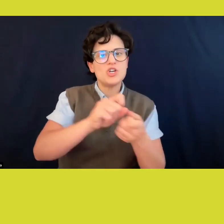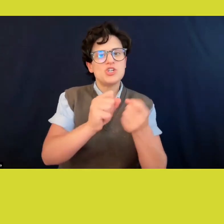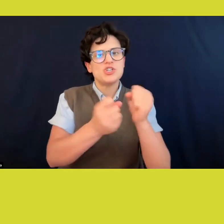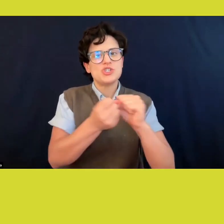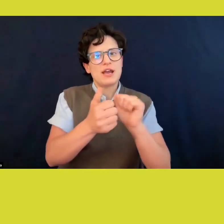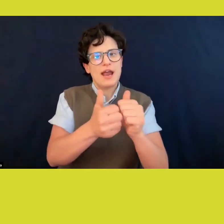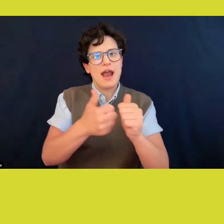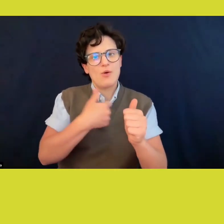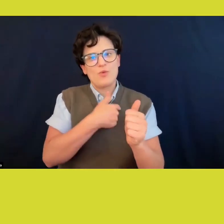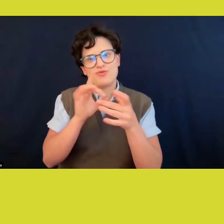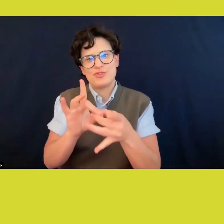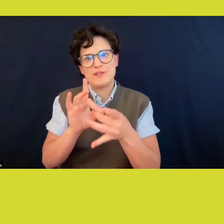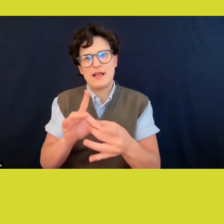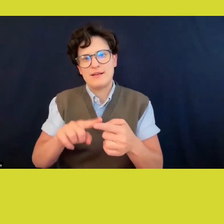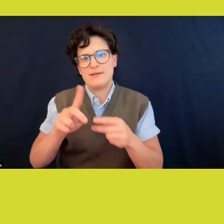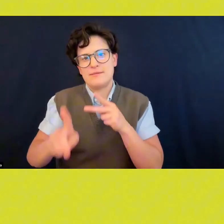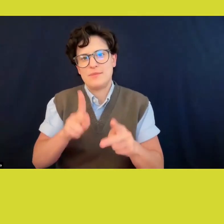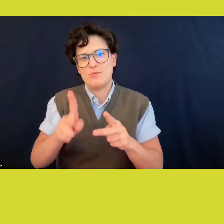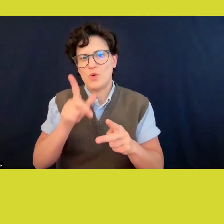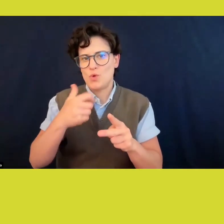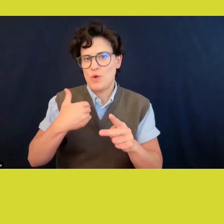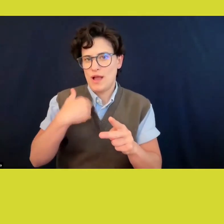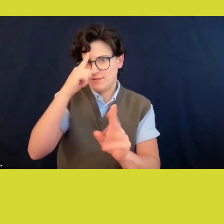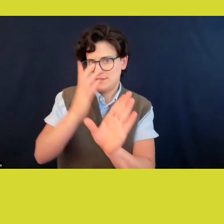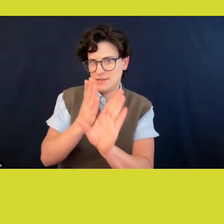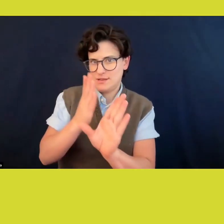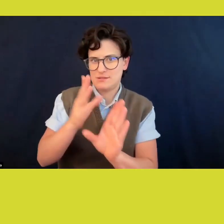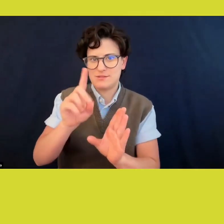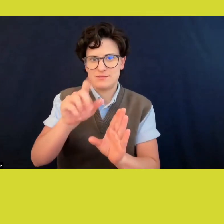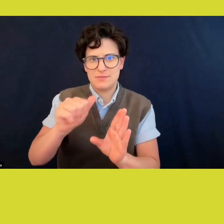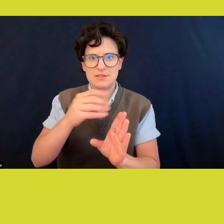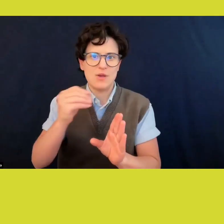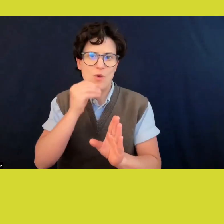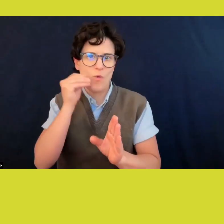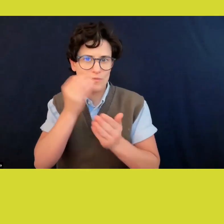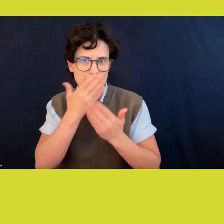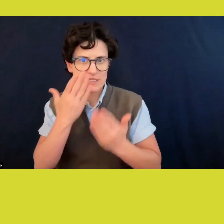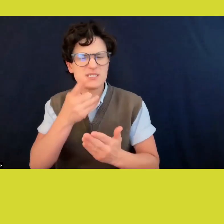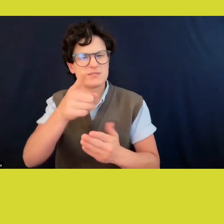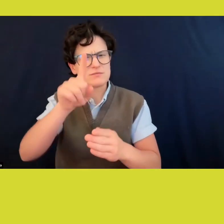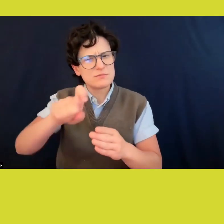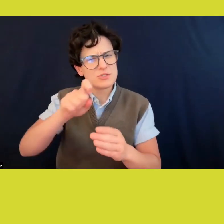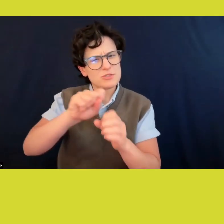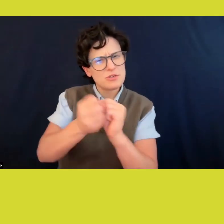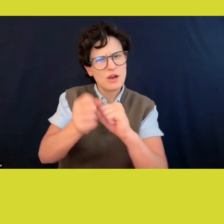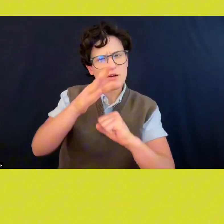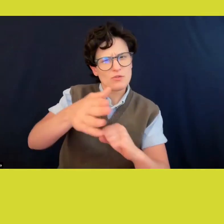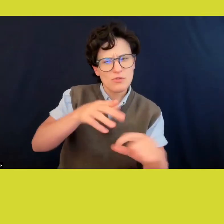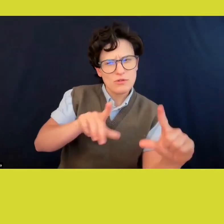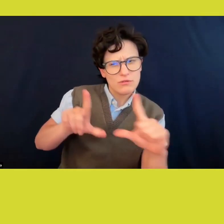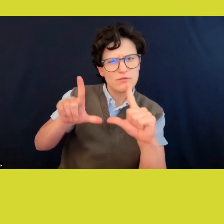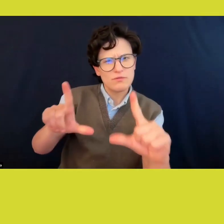psychiatric disabilities and homelessness. It's about fundamentally changing that relationship. And that change